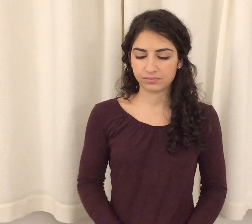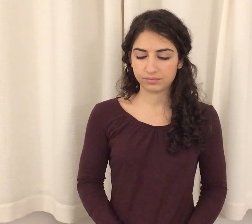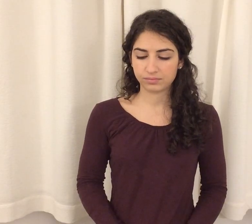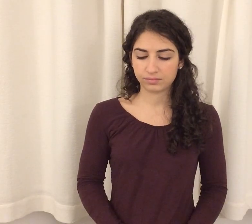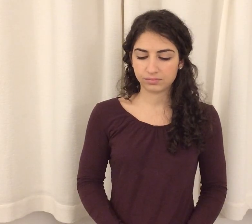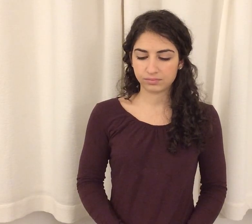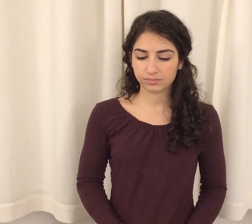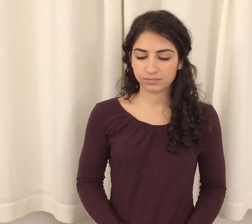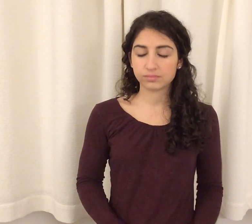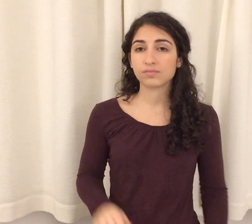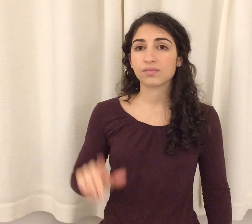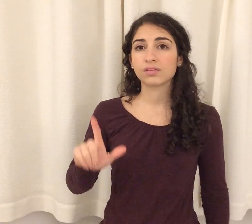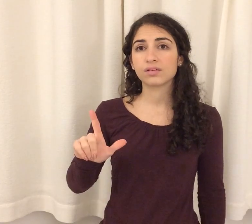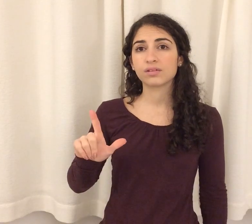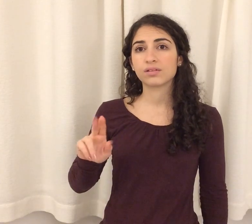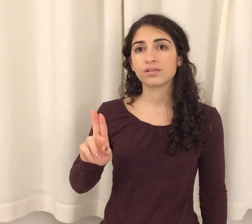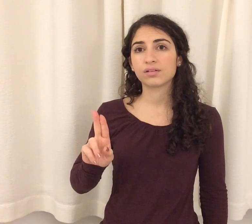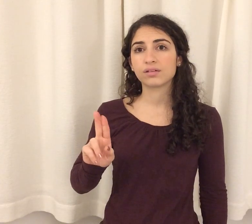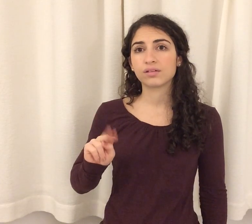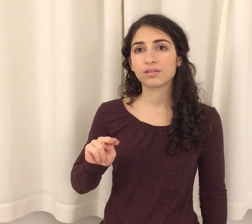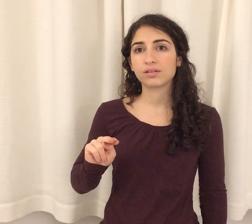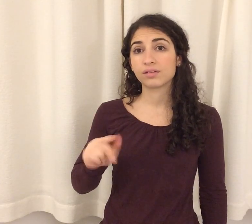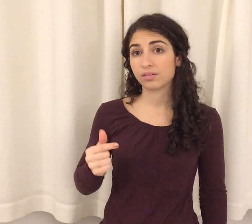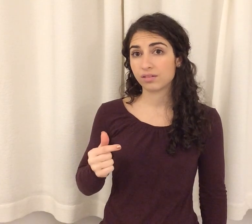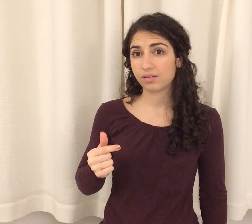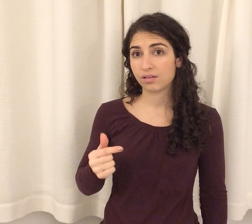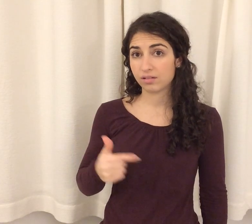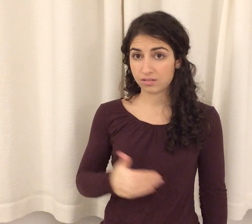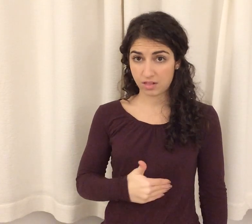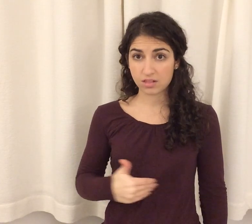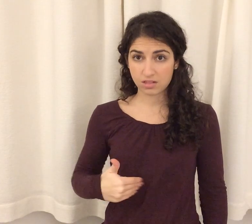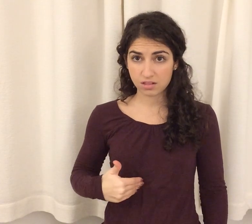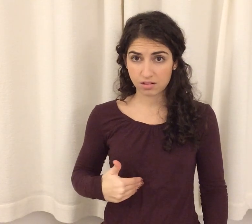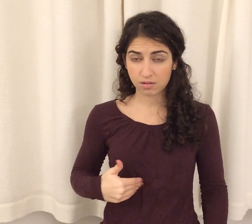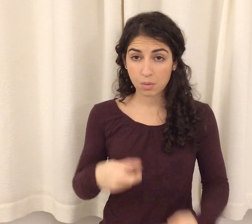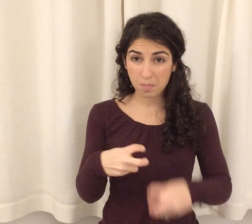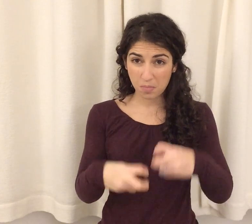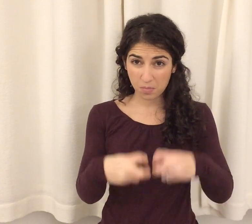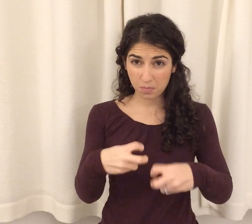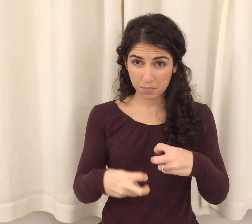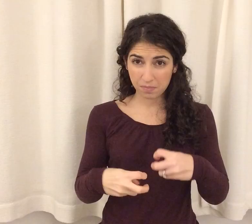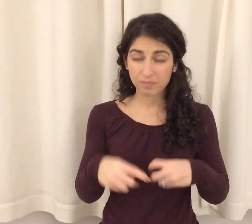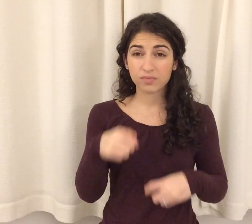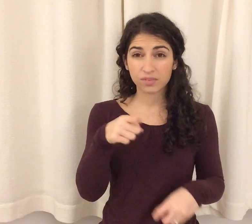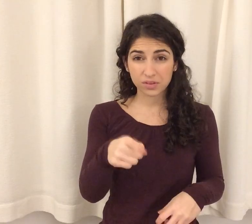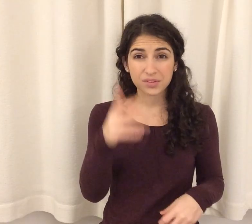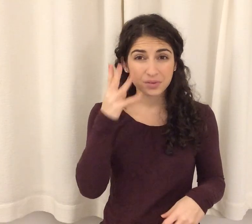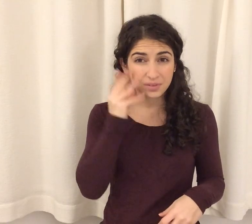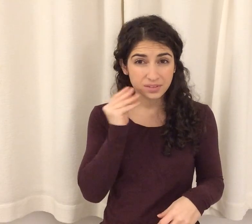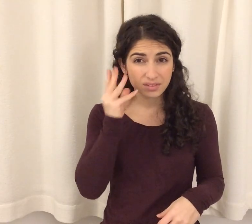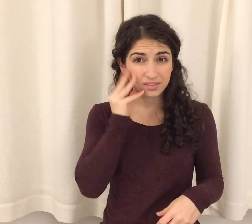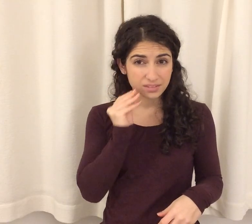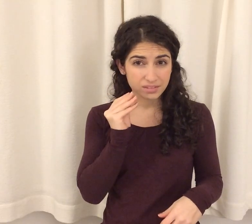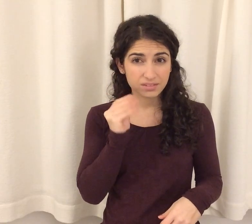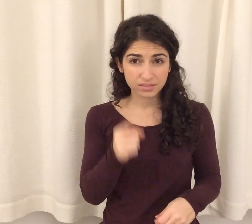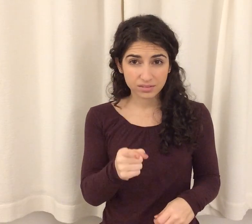For example: "Lung problem, you experience?"